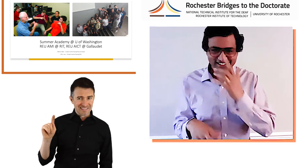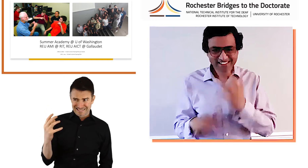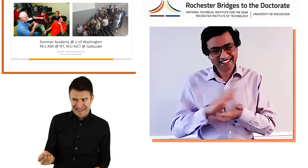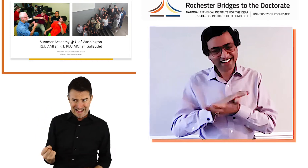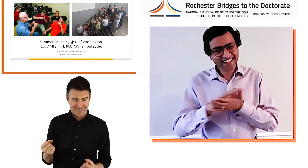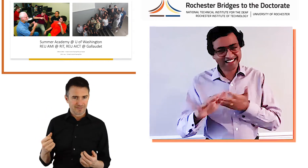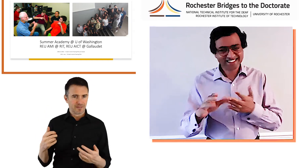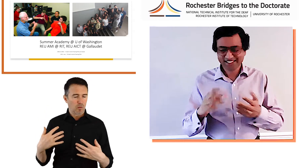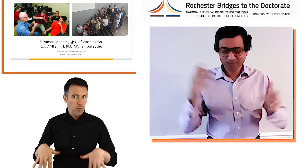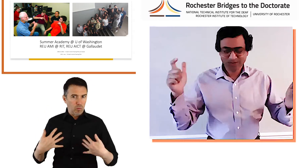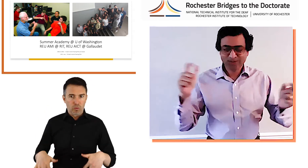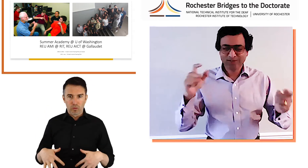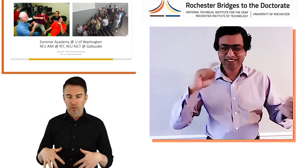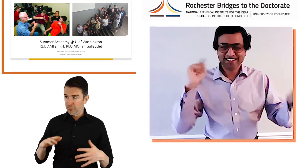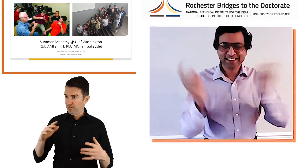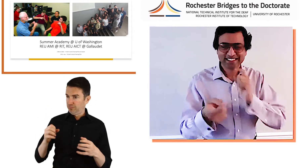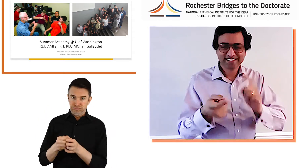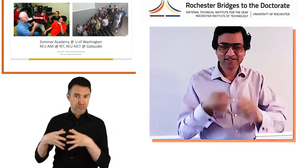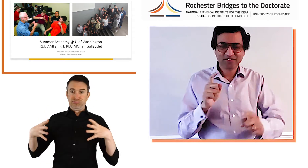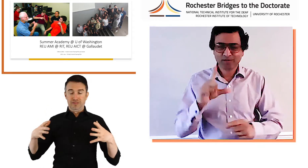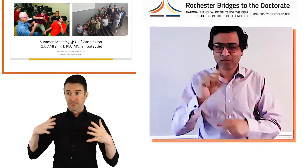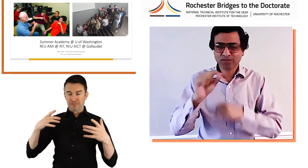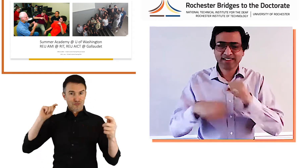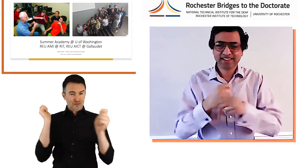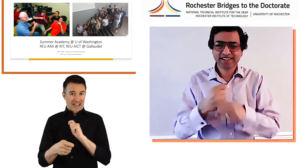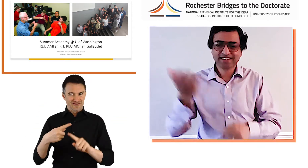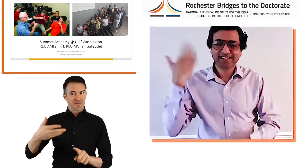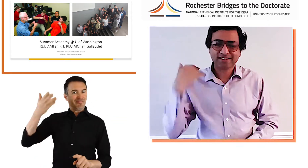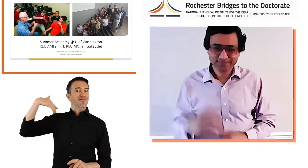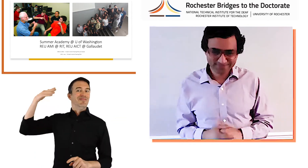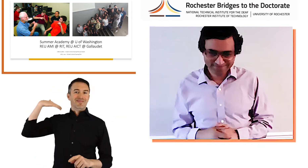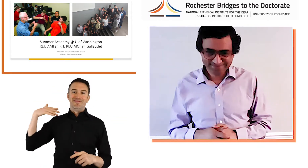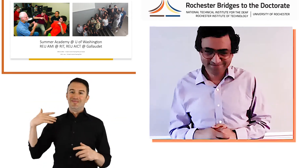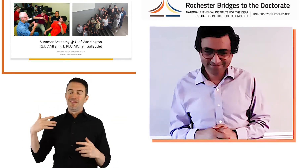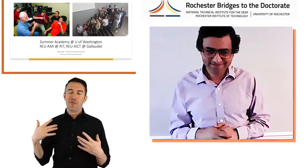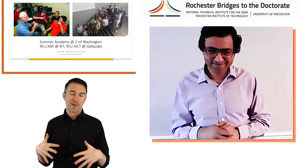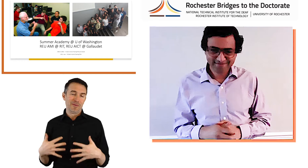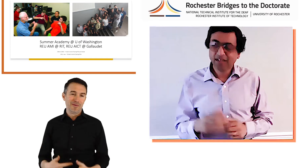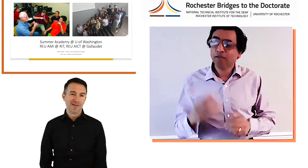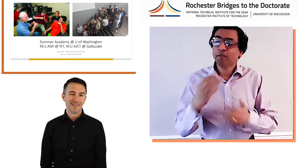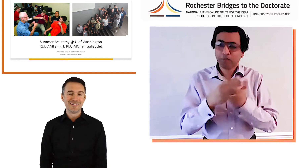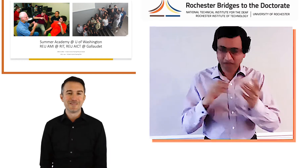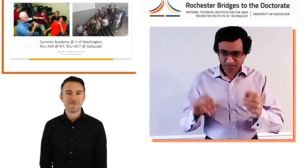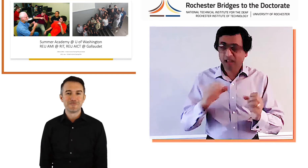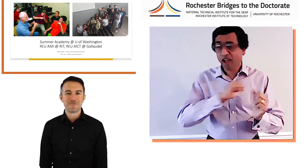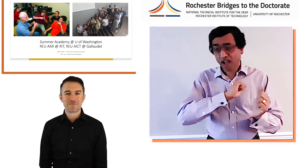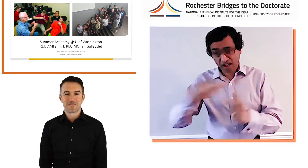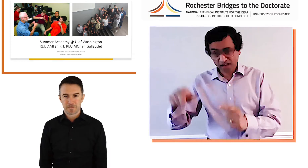and several more at Gallaudet and other places. So, we've seen a huge change from 20 years ago and a significant increase in the number of